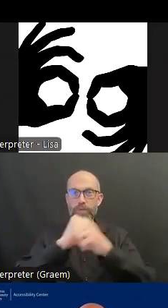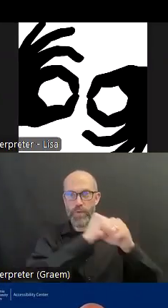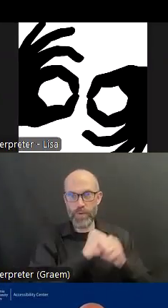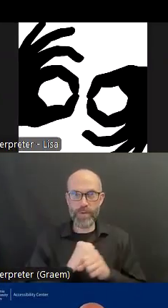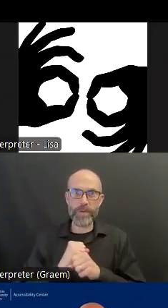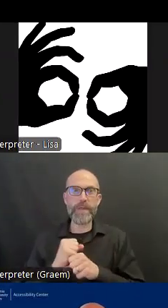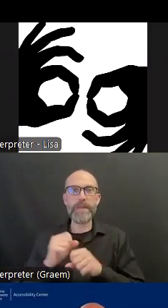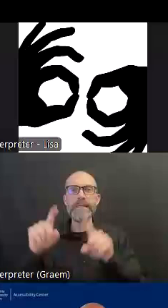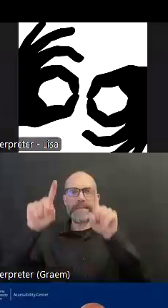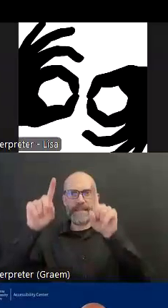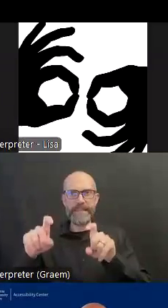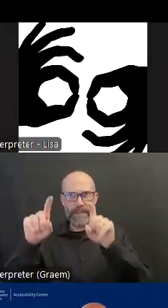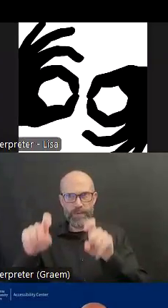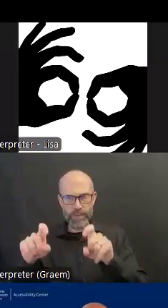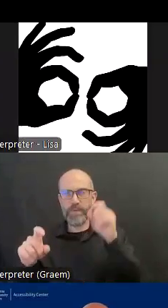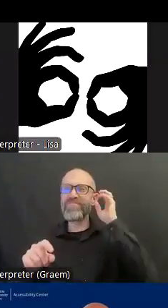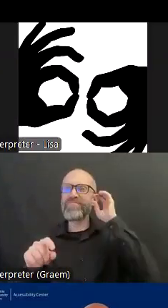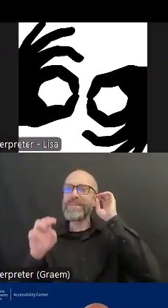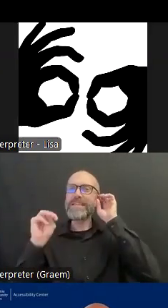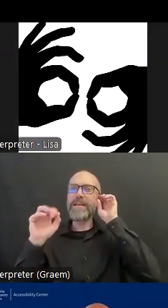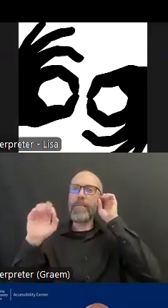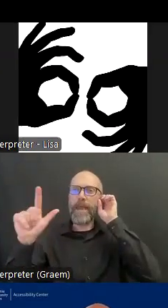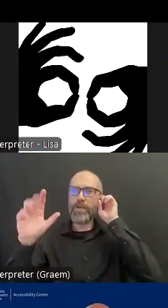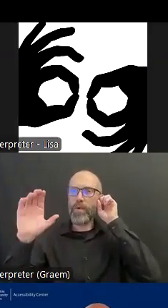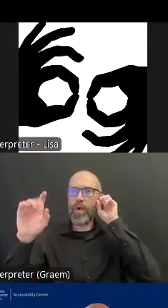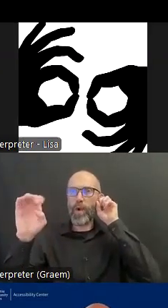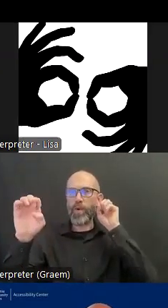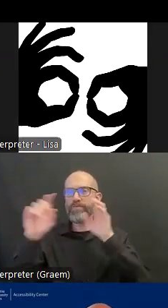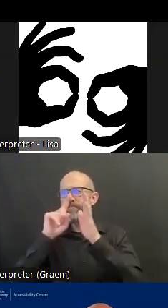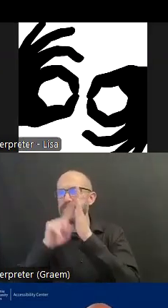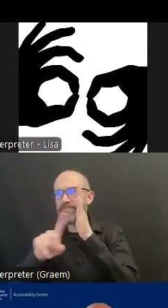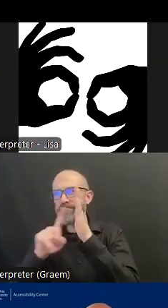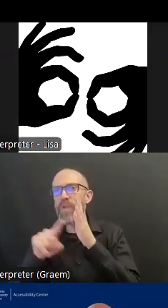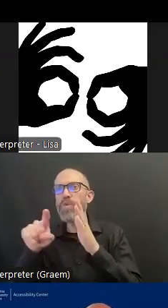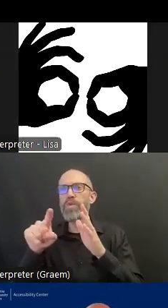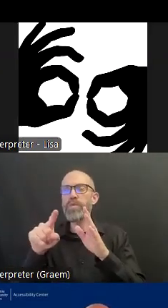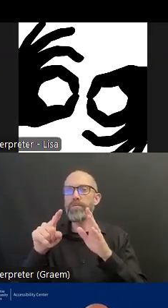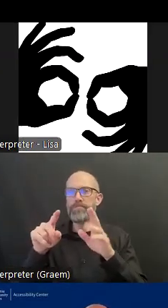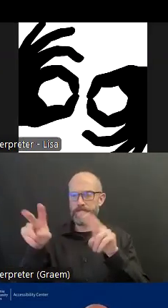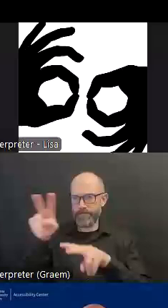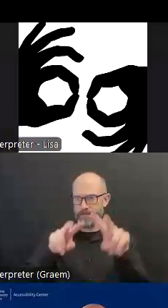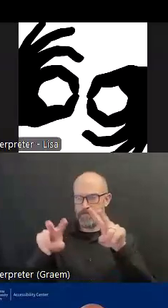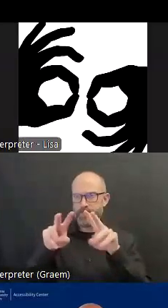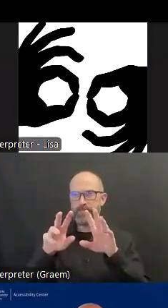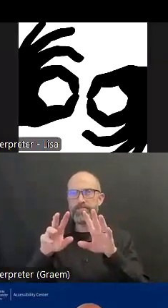And basically, this is a manual code inspection to where you're objectively looking at the code